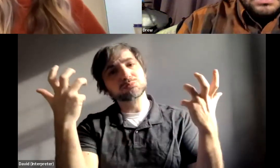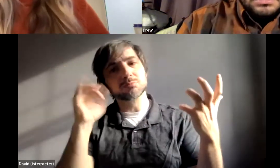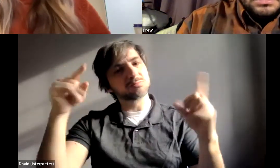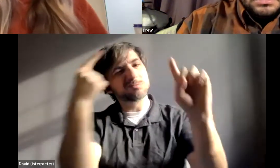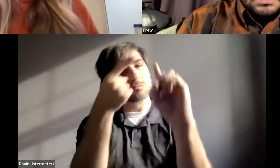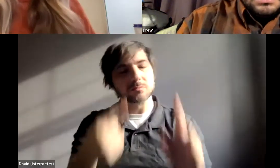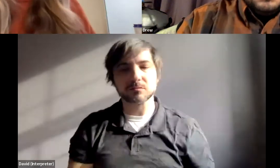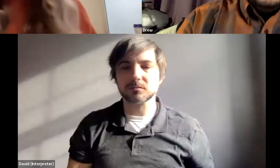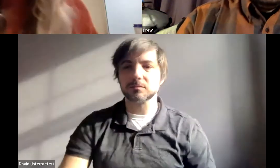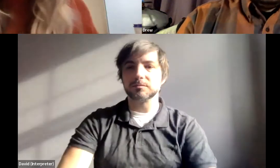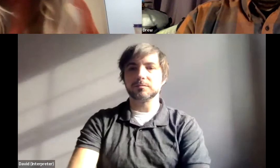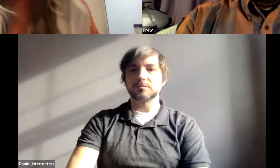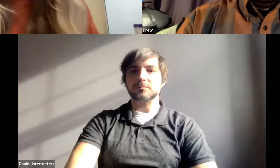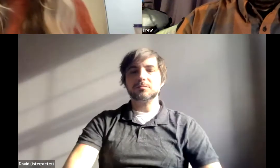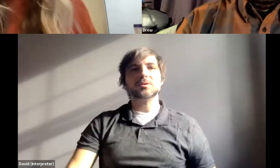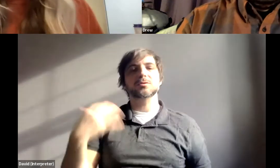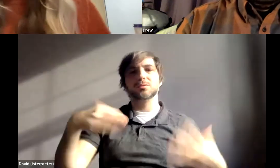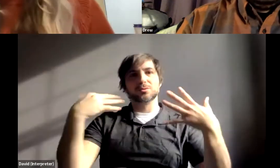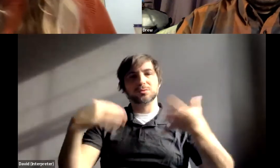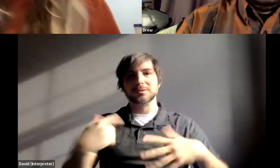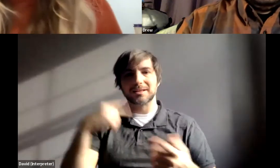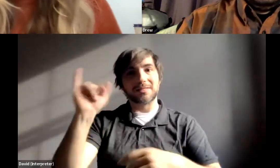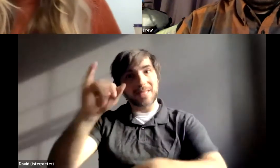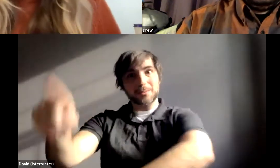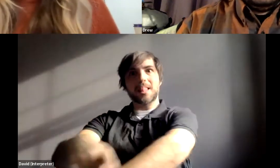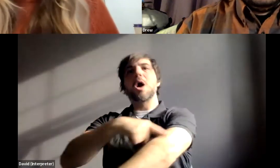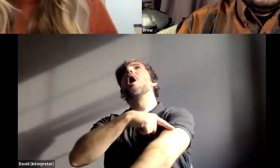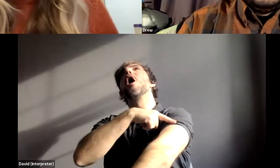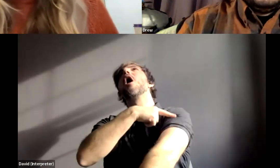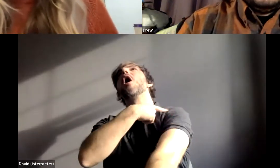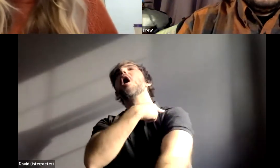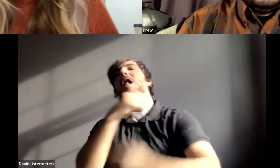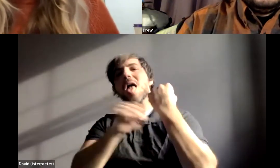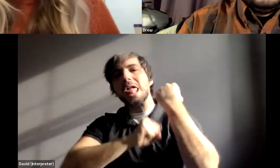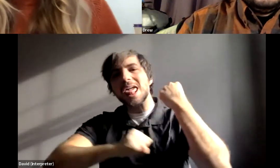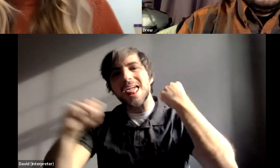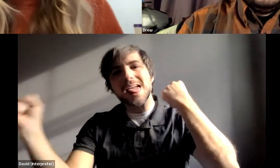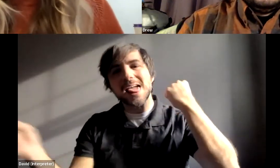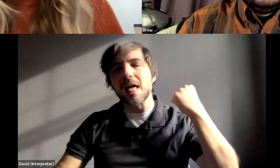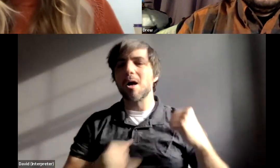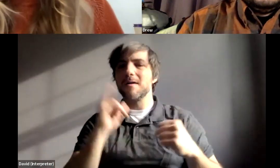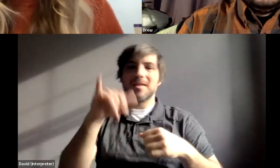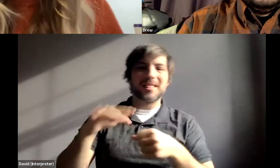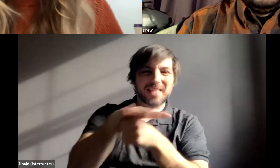That is a long, drawn out overview of the areas where we are